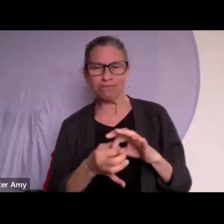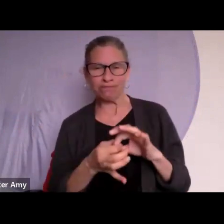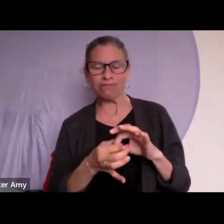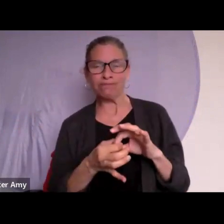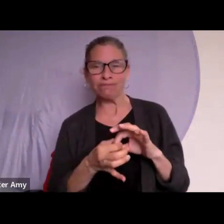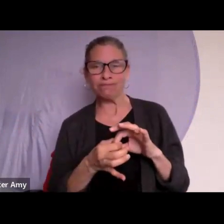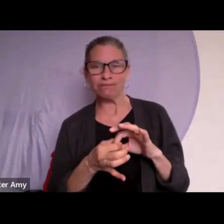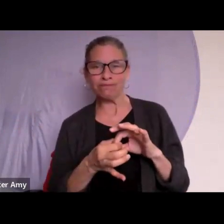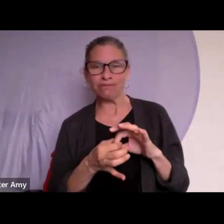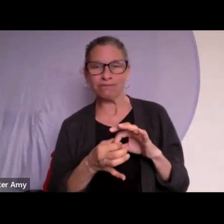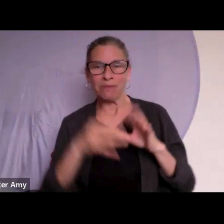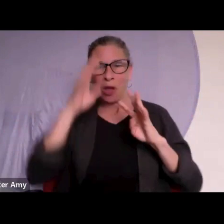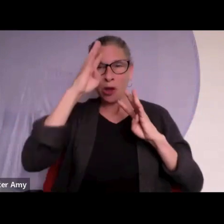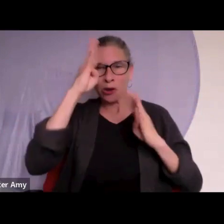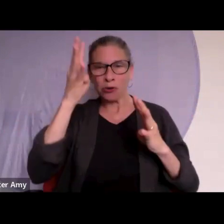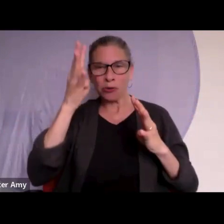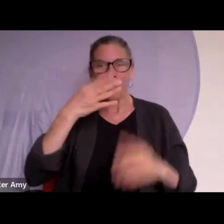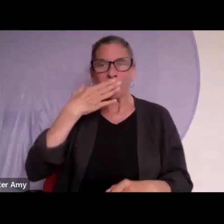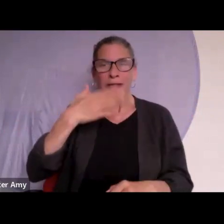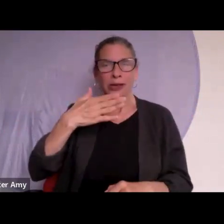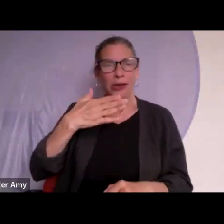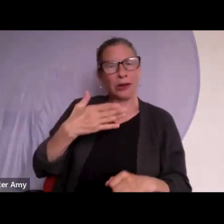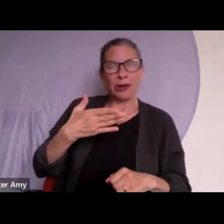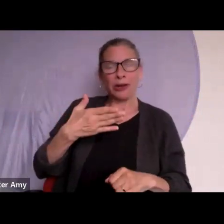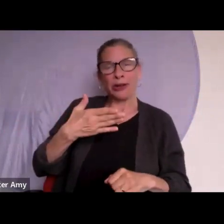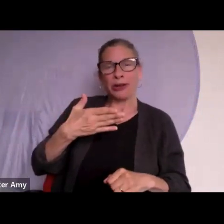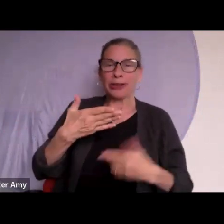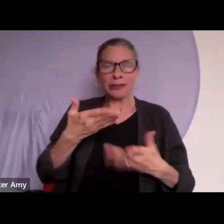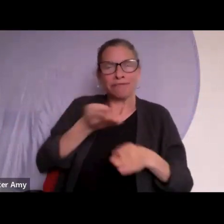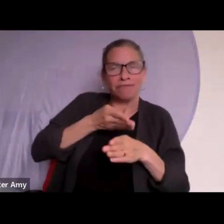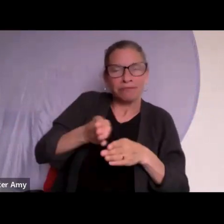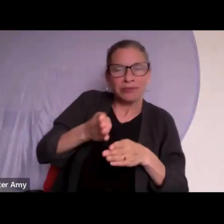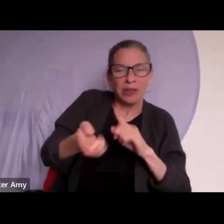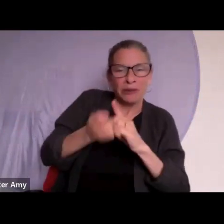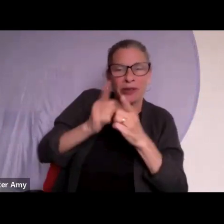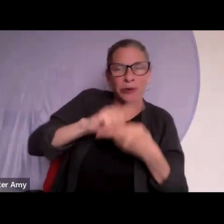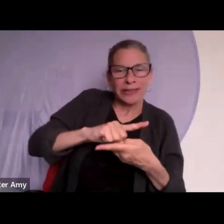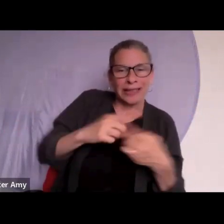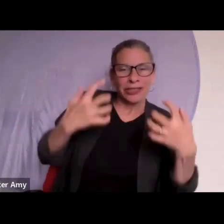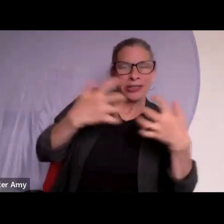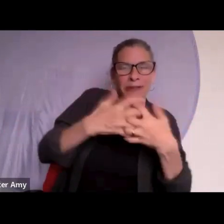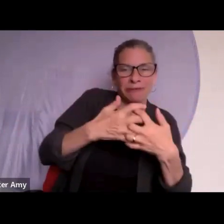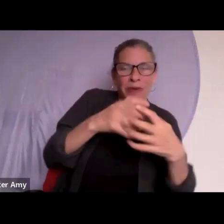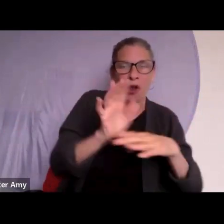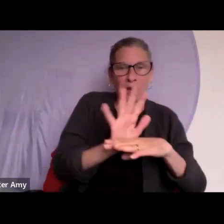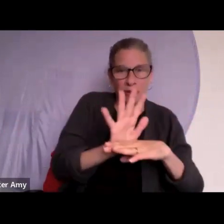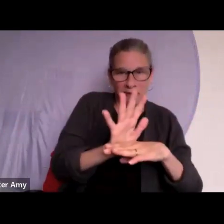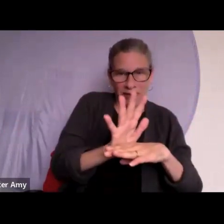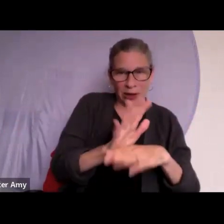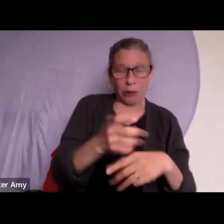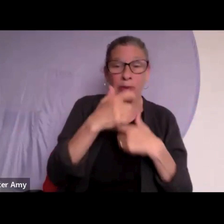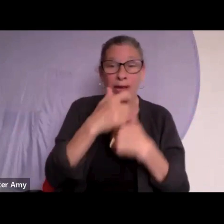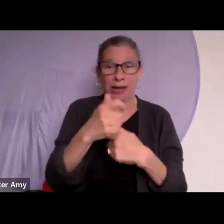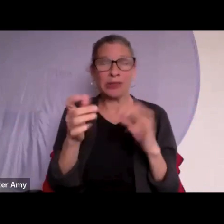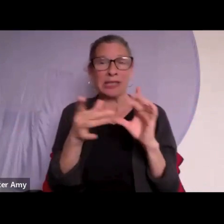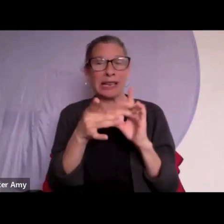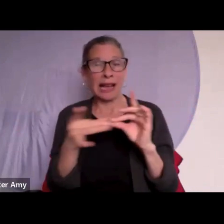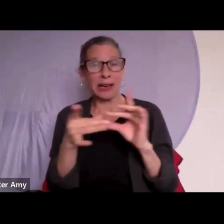creates a good space for it and a good translation to film. So that's just one interesting anecdote. I'll mention as I as